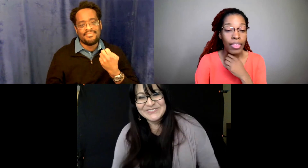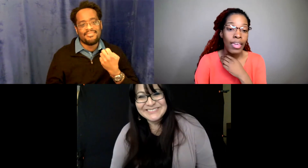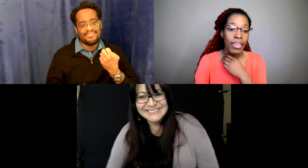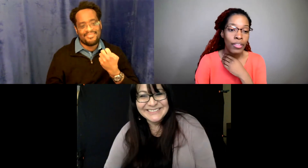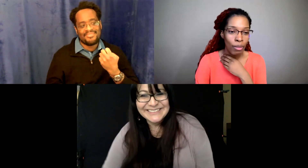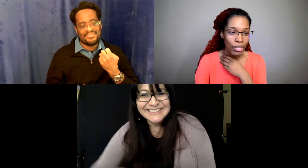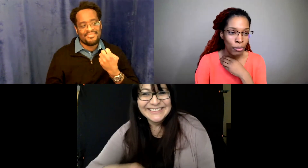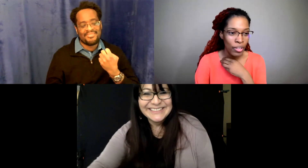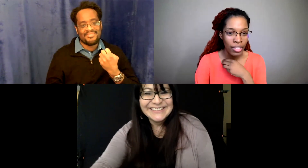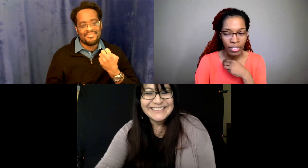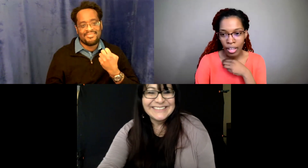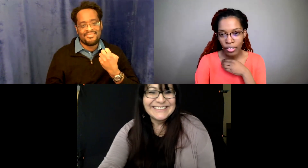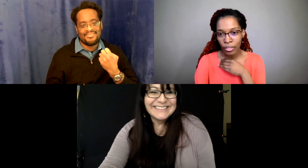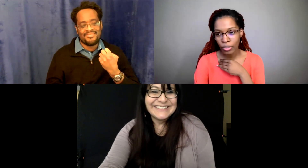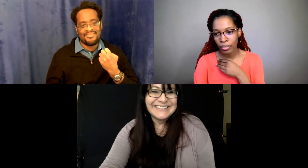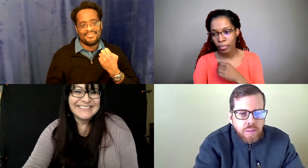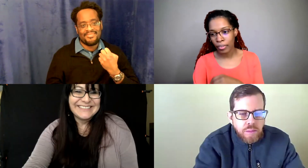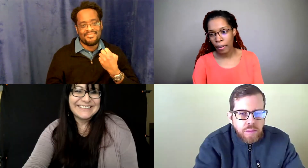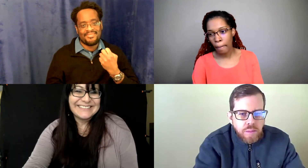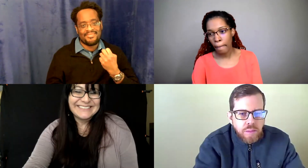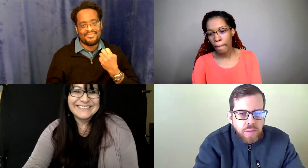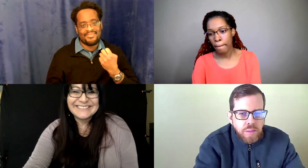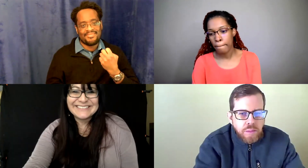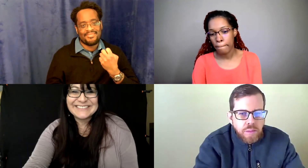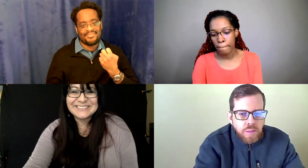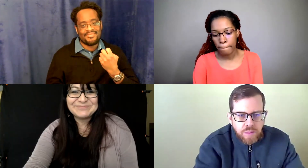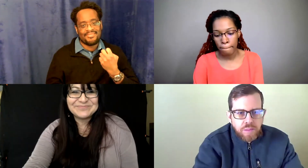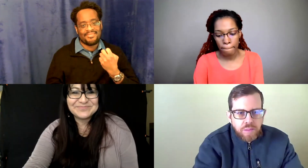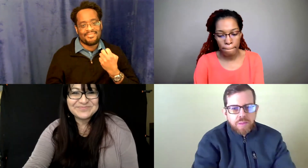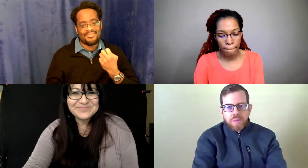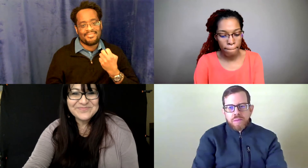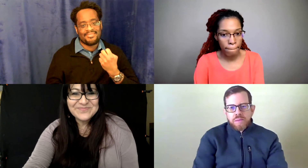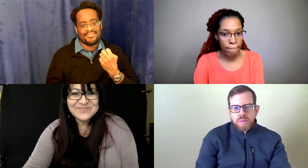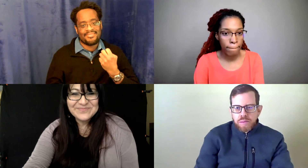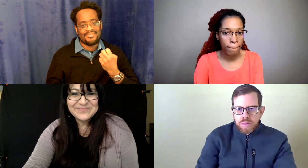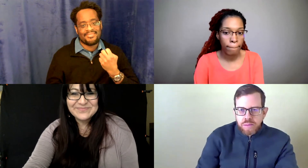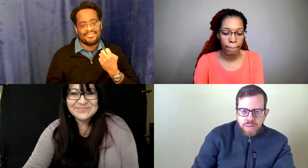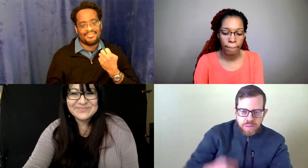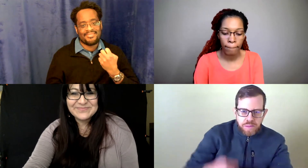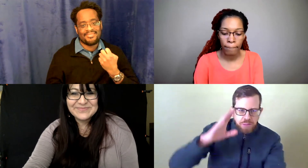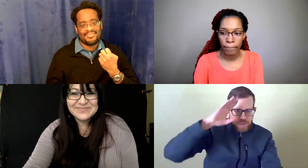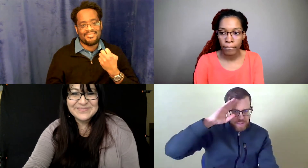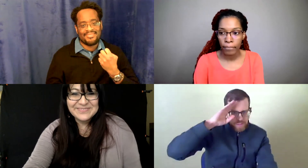thank you so much maria says to dr joseph